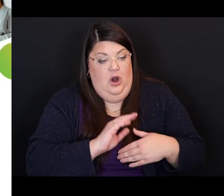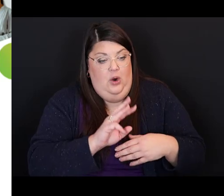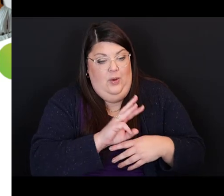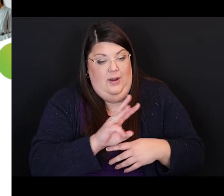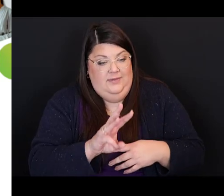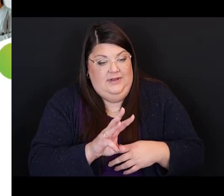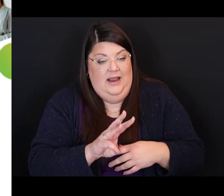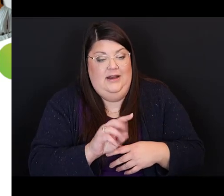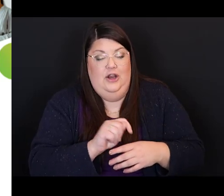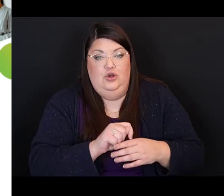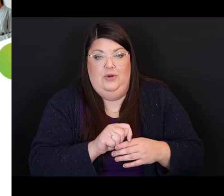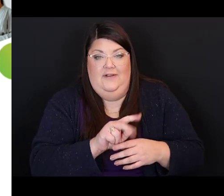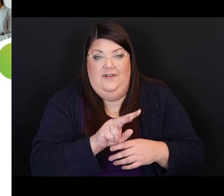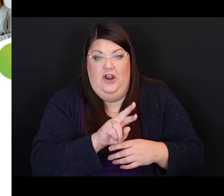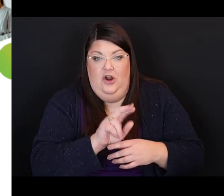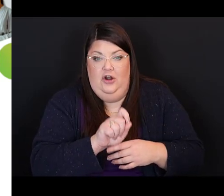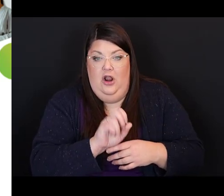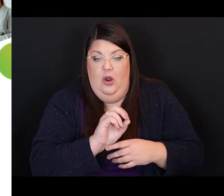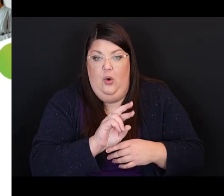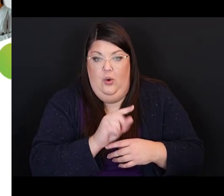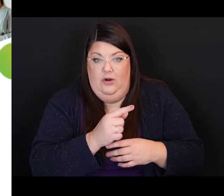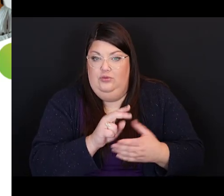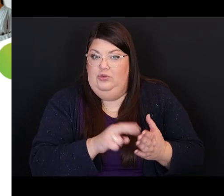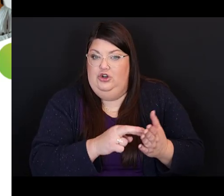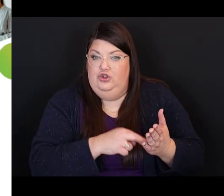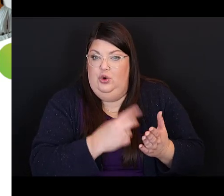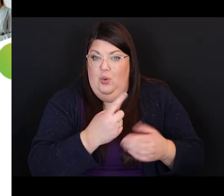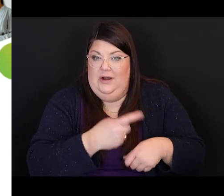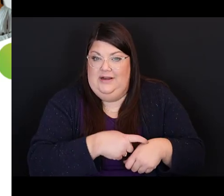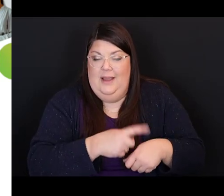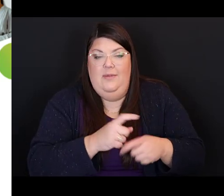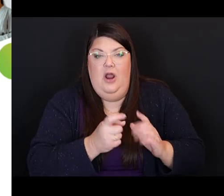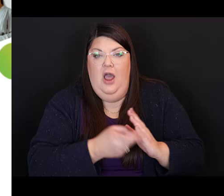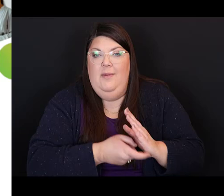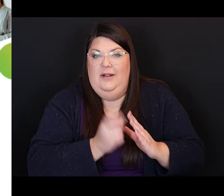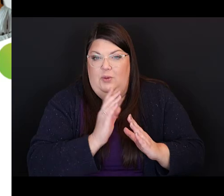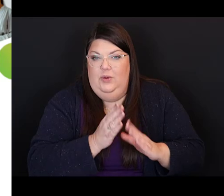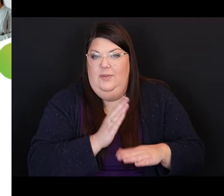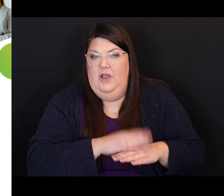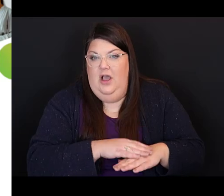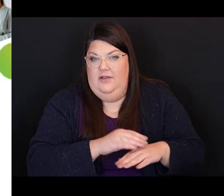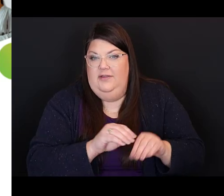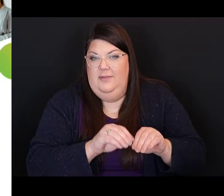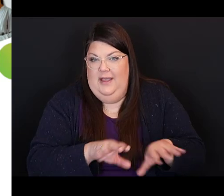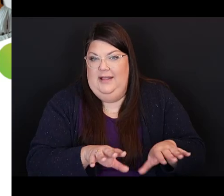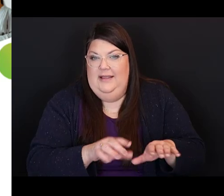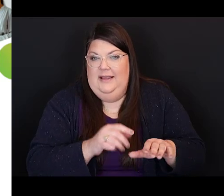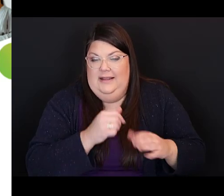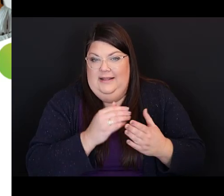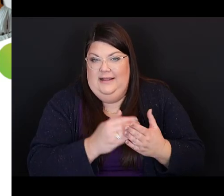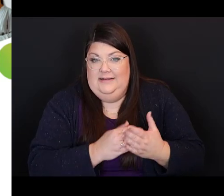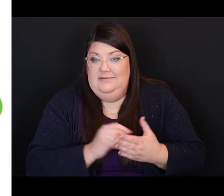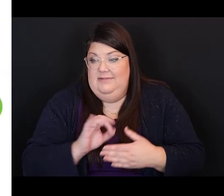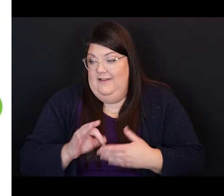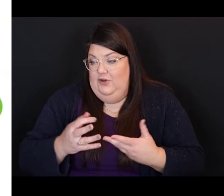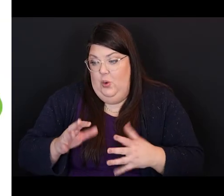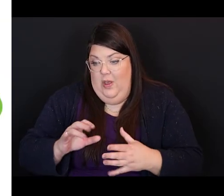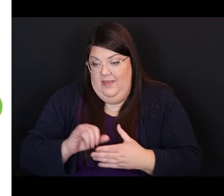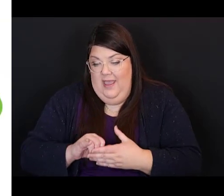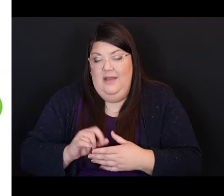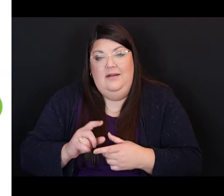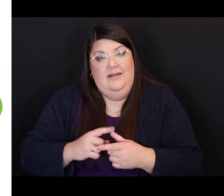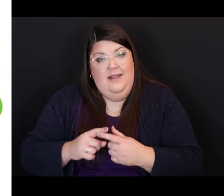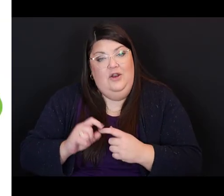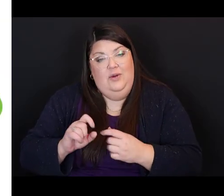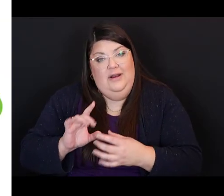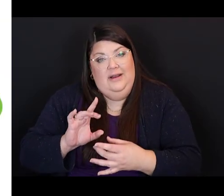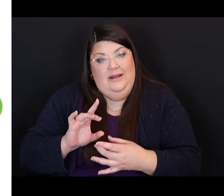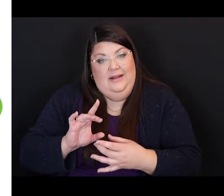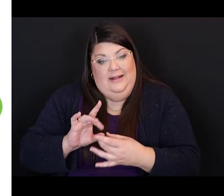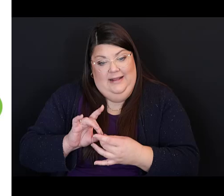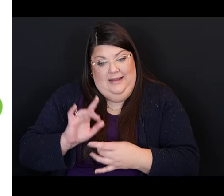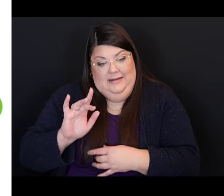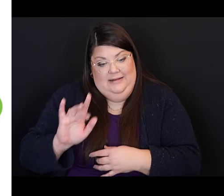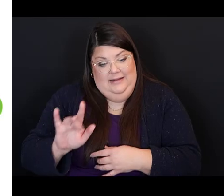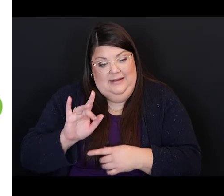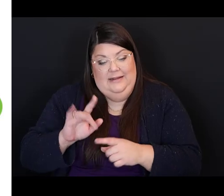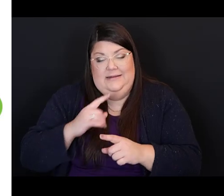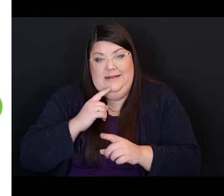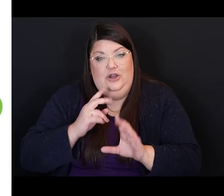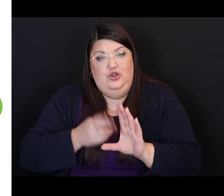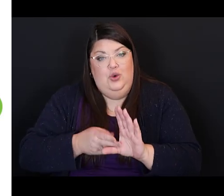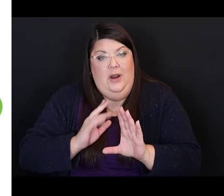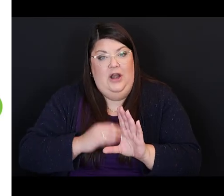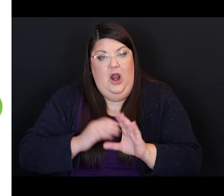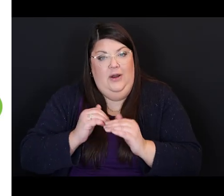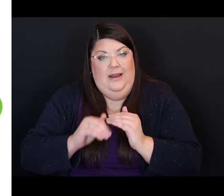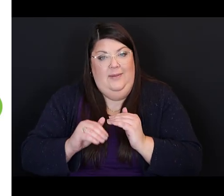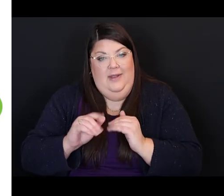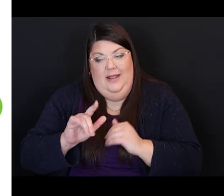you don't want to do that, there's actually a way to click a link and just say join our email list,